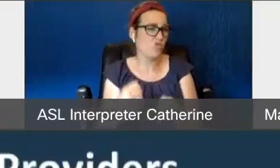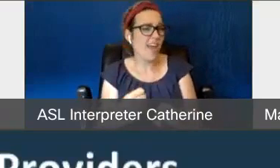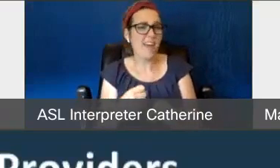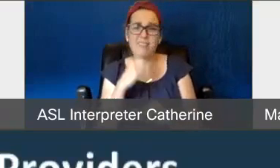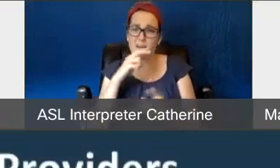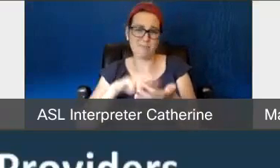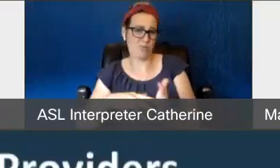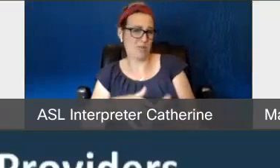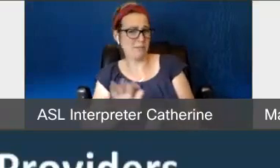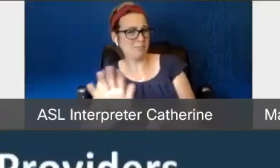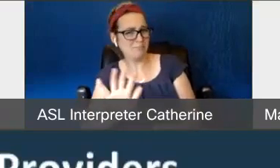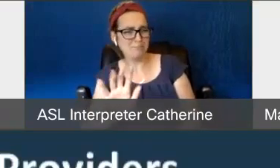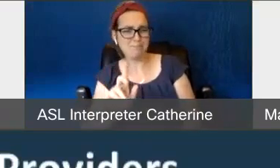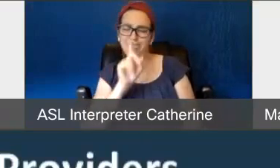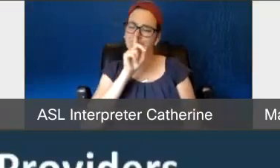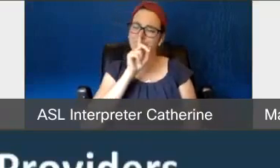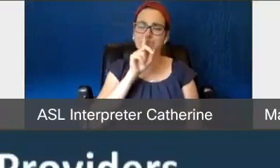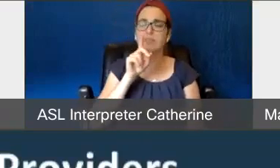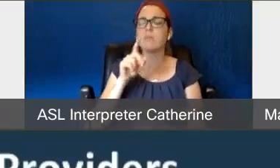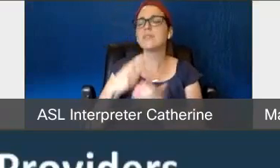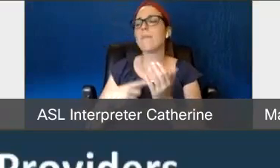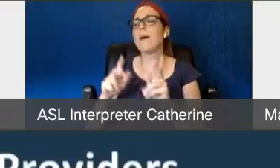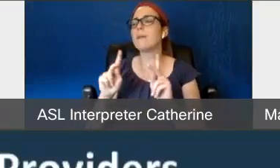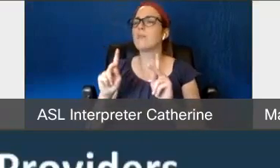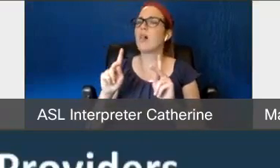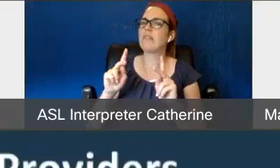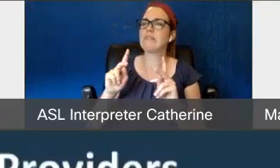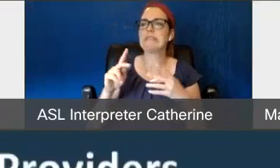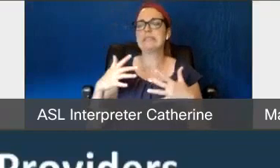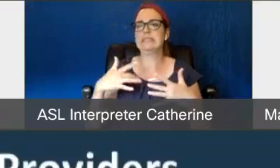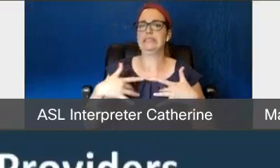for people to get over that initial shock and a use of buprenorphine by going to offices